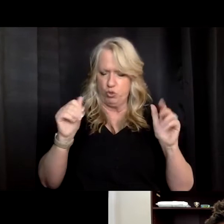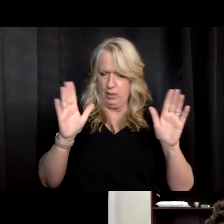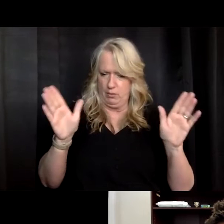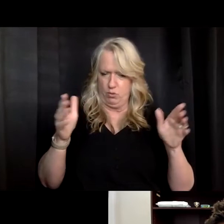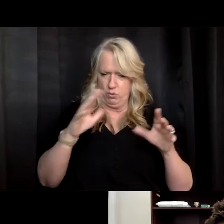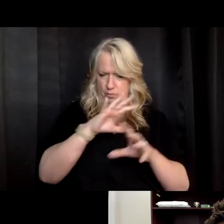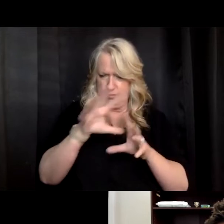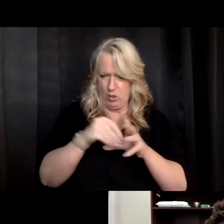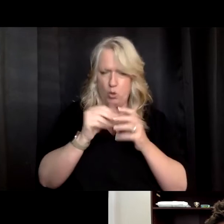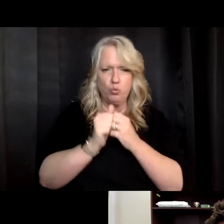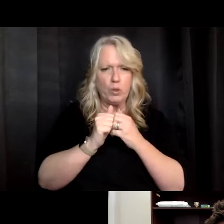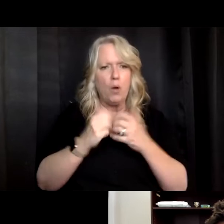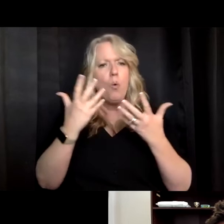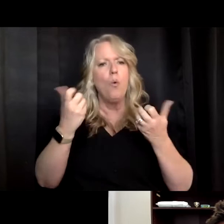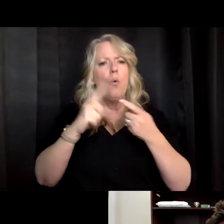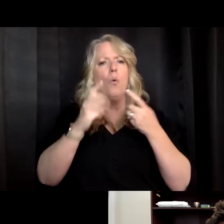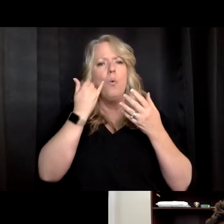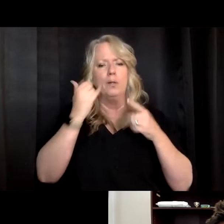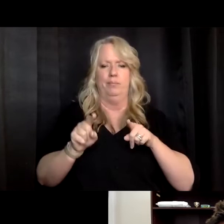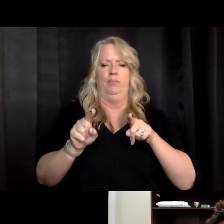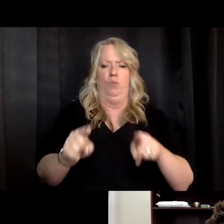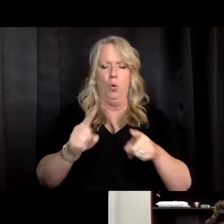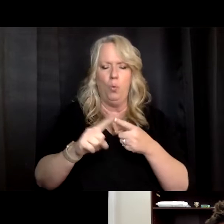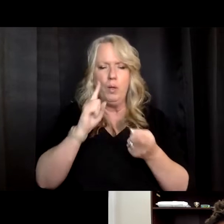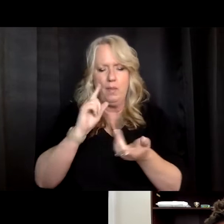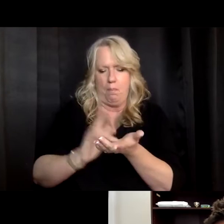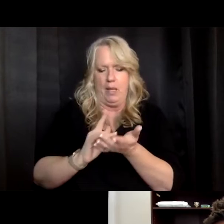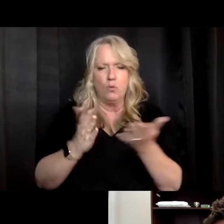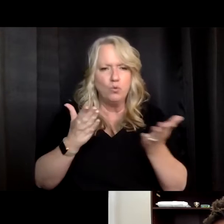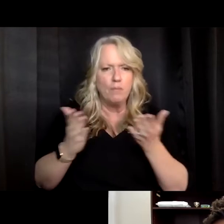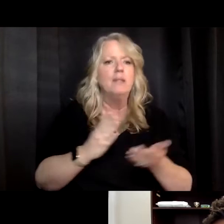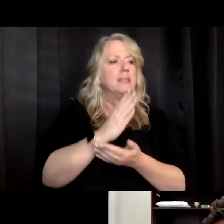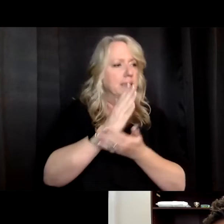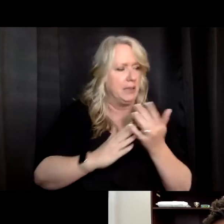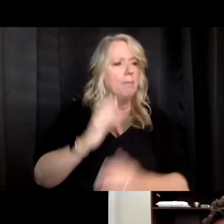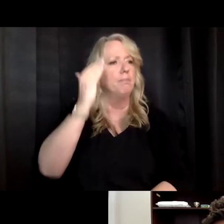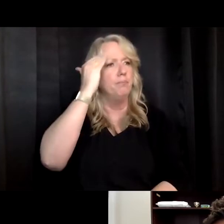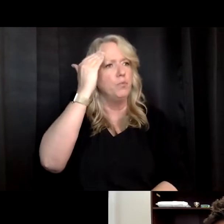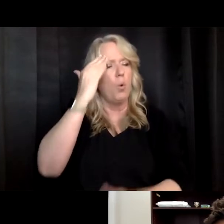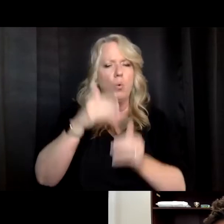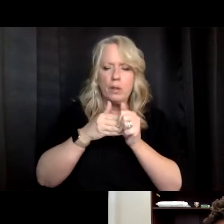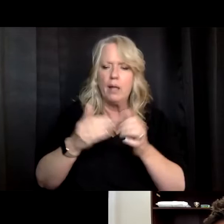HAPPENS. AND FINALLY, -- PRACTICES WE KNOW HAPPENS. AND FINALLY, WRAPPING THIS ALTOGETHER WE JUAN THIS TO BE